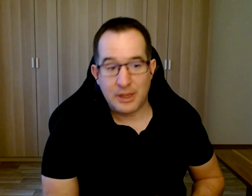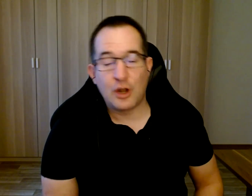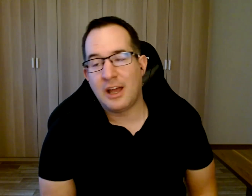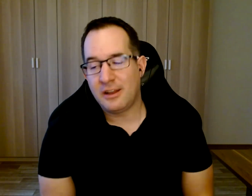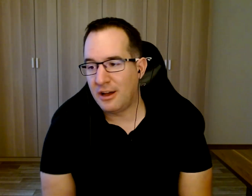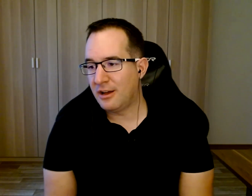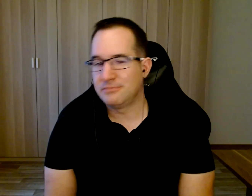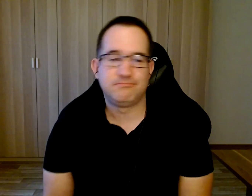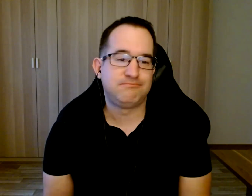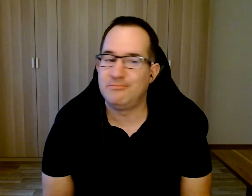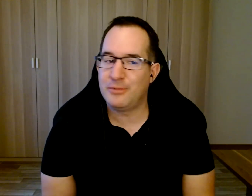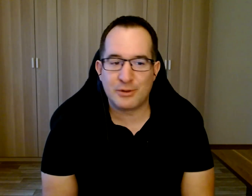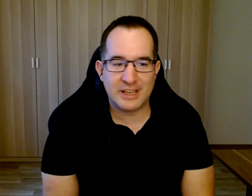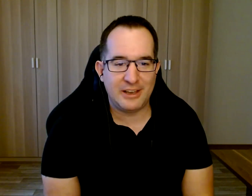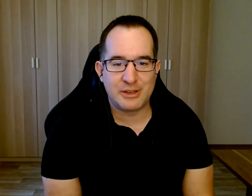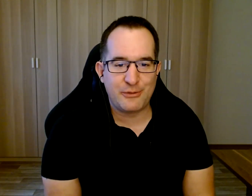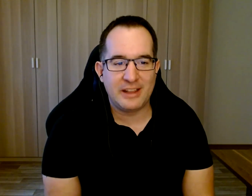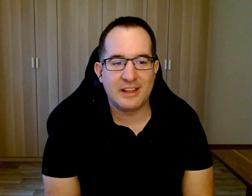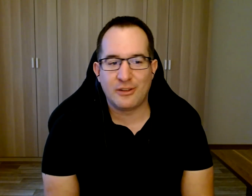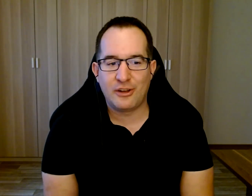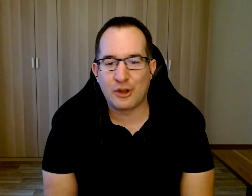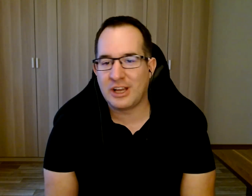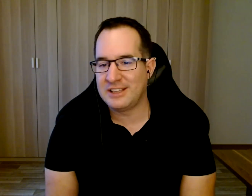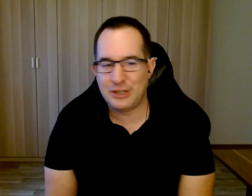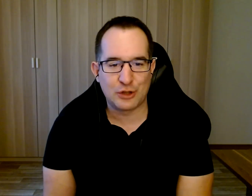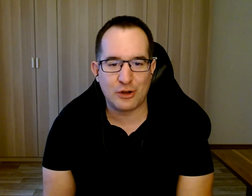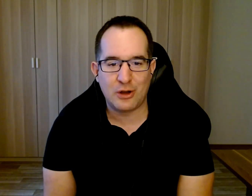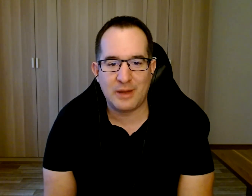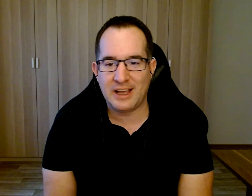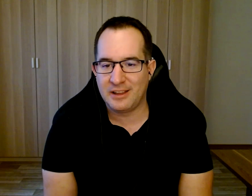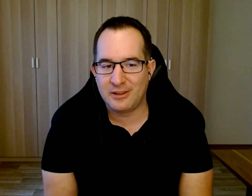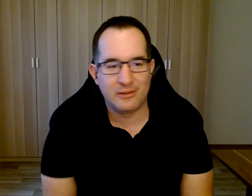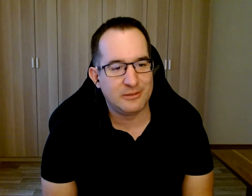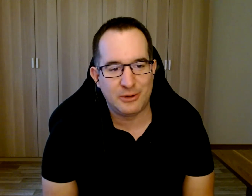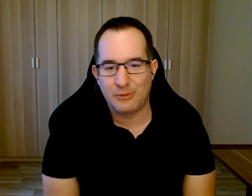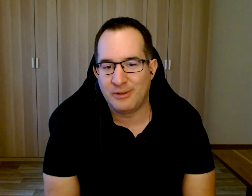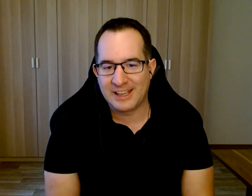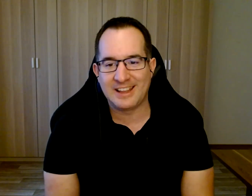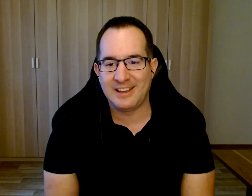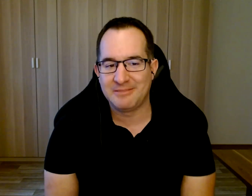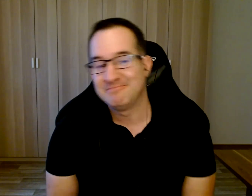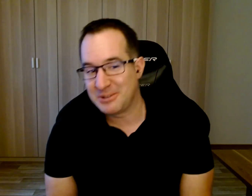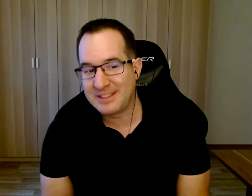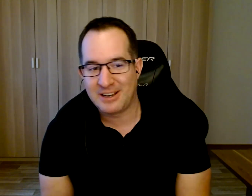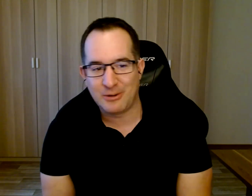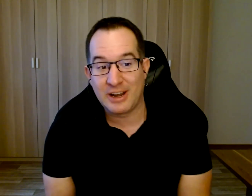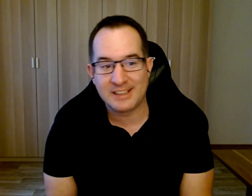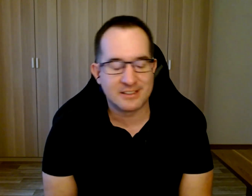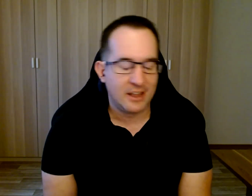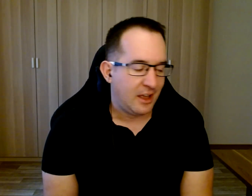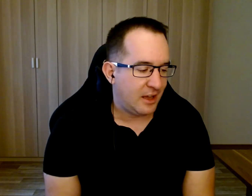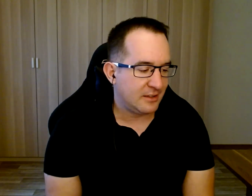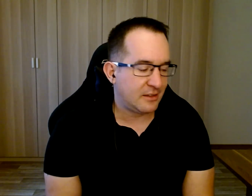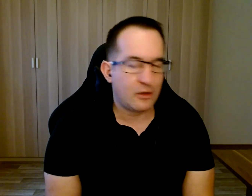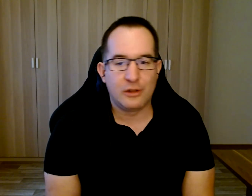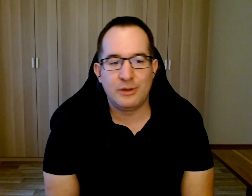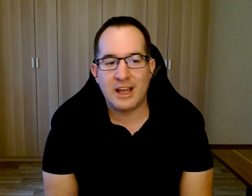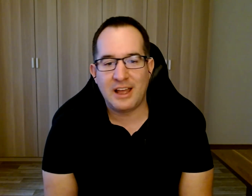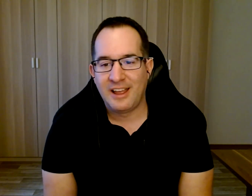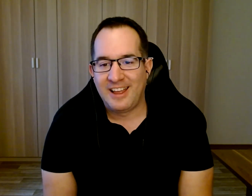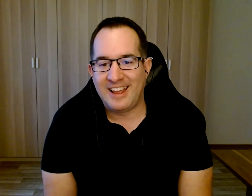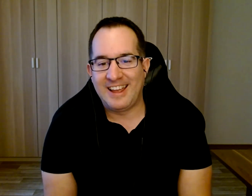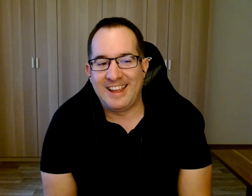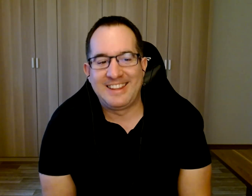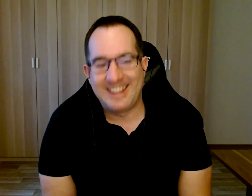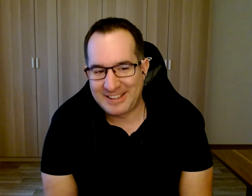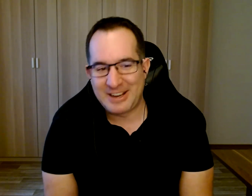You can find us on Localazy.com and on LinkedIn, Twitter or X, as it's called today.